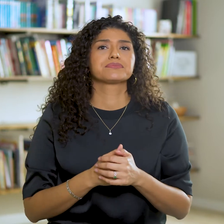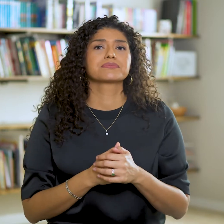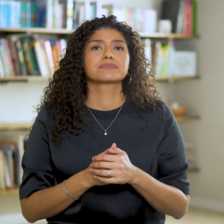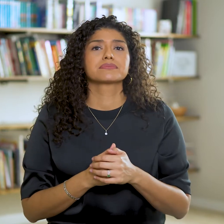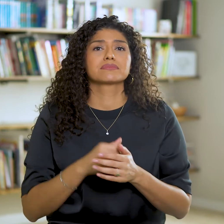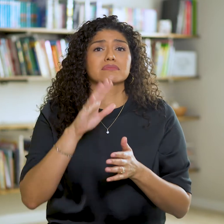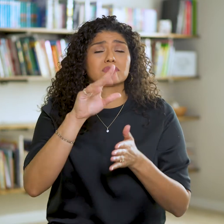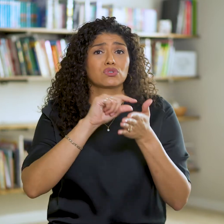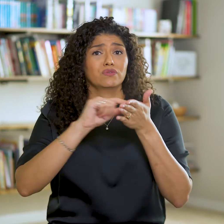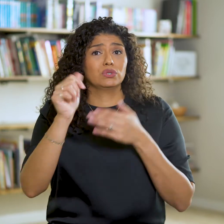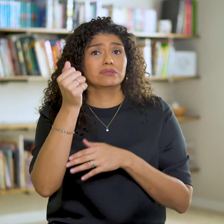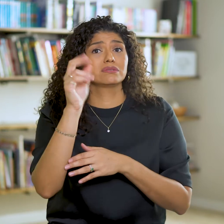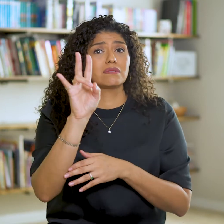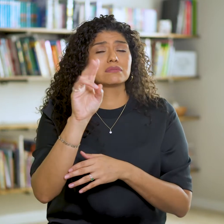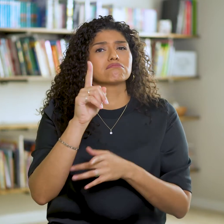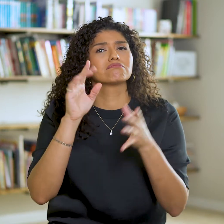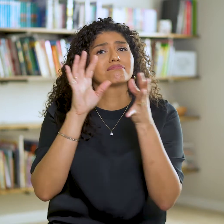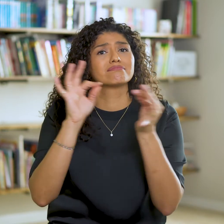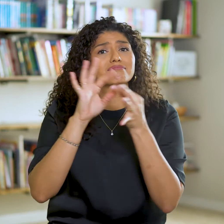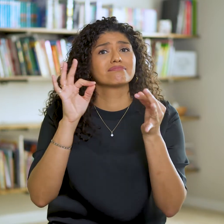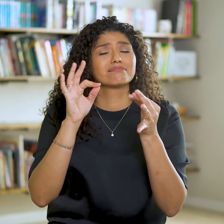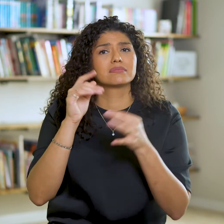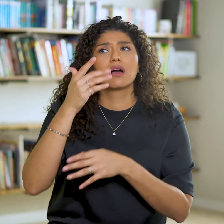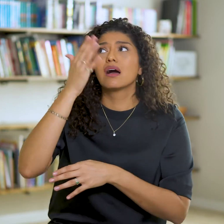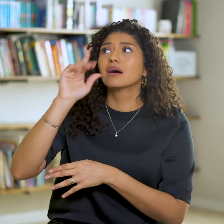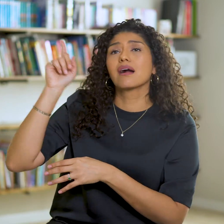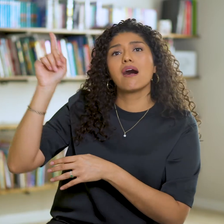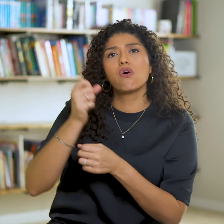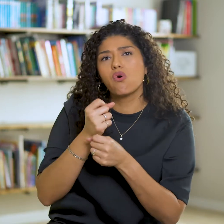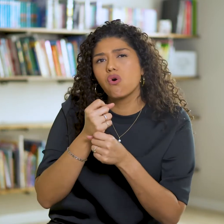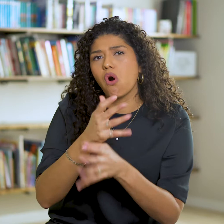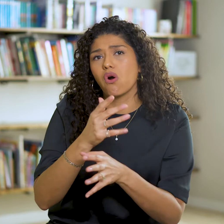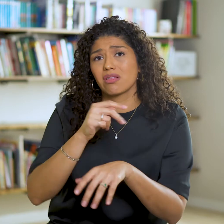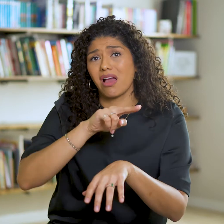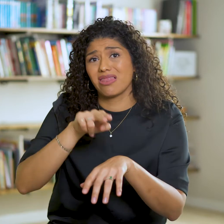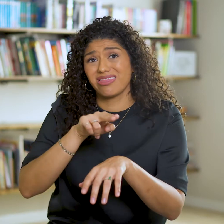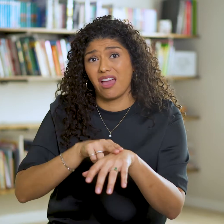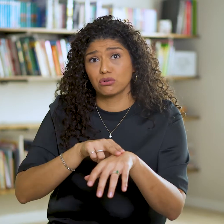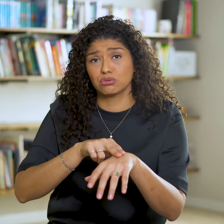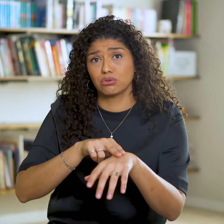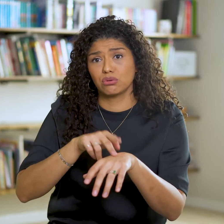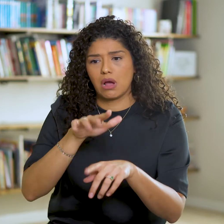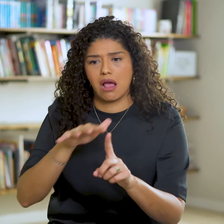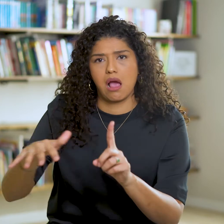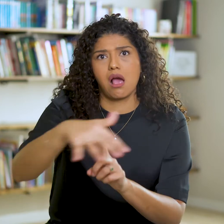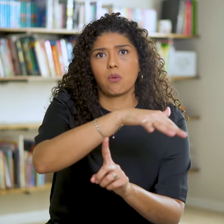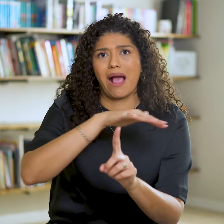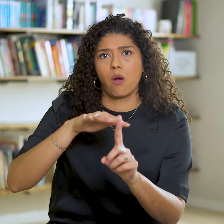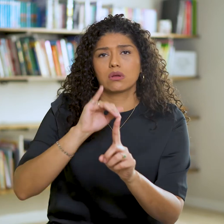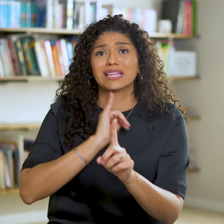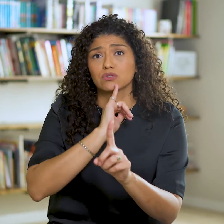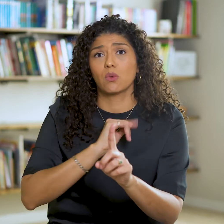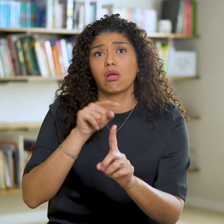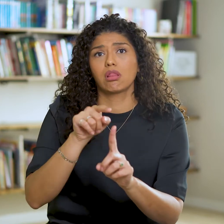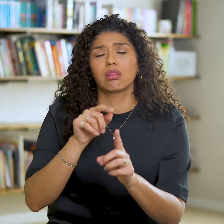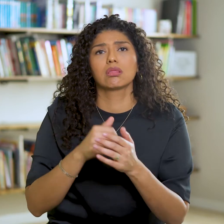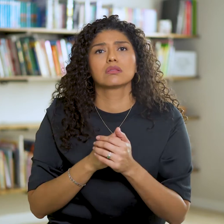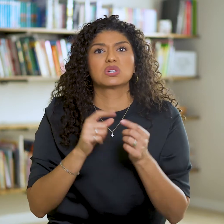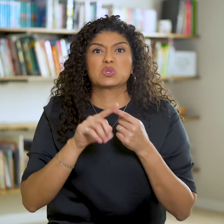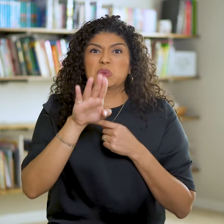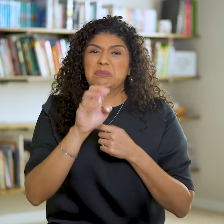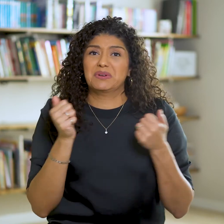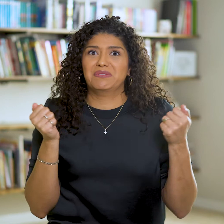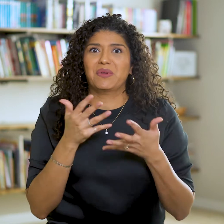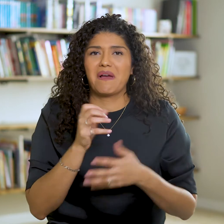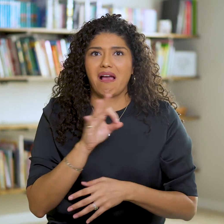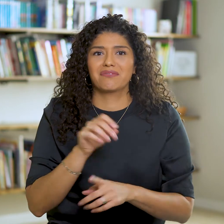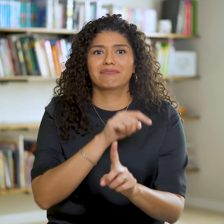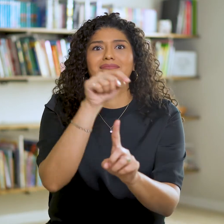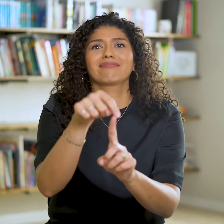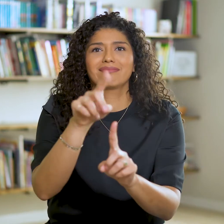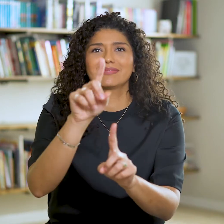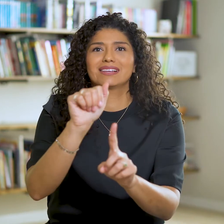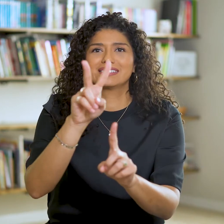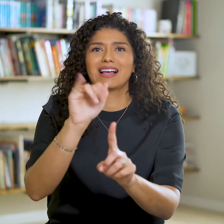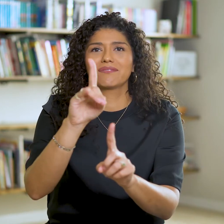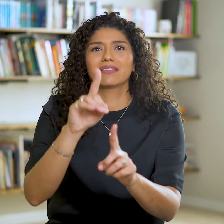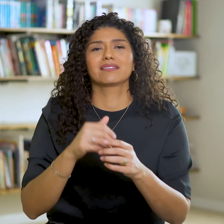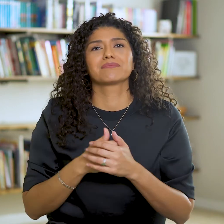Verse 17 says God caused the nations around Israel to fear David;